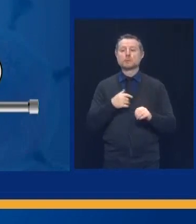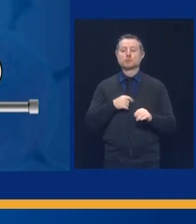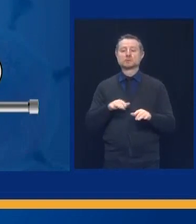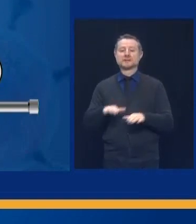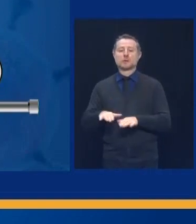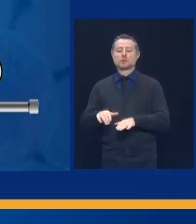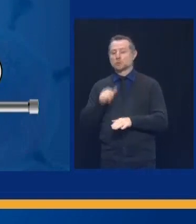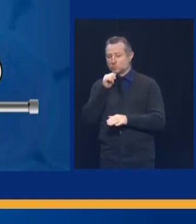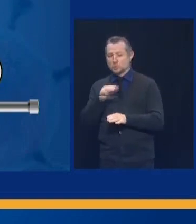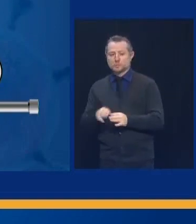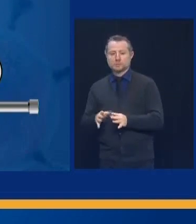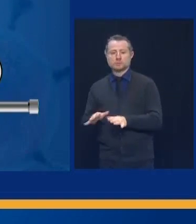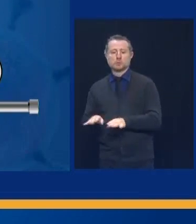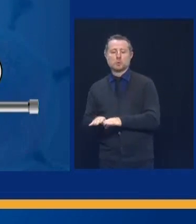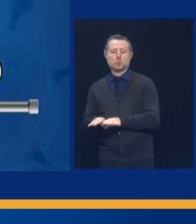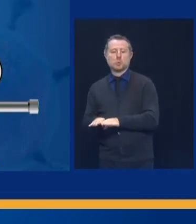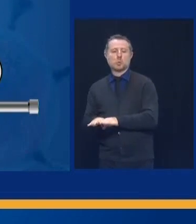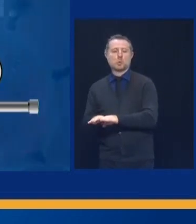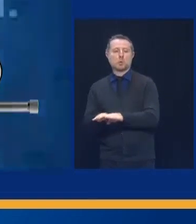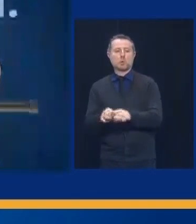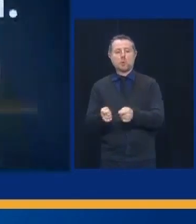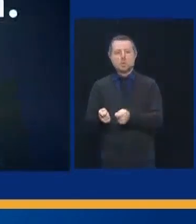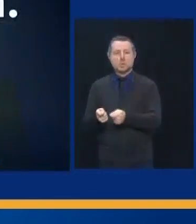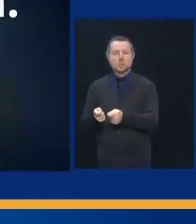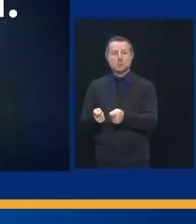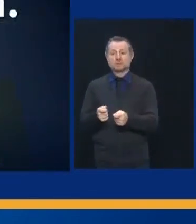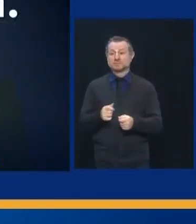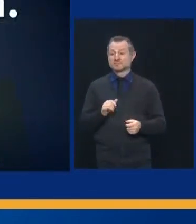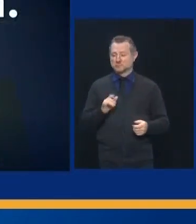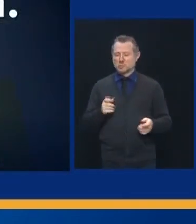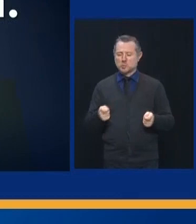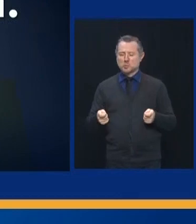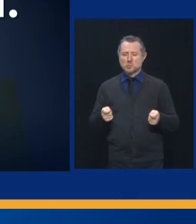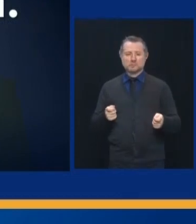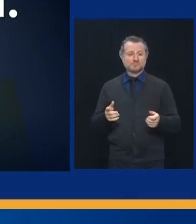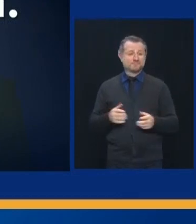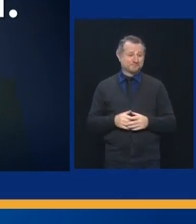SPREAD ON THE GAUGES. IF THE VIRAL SPREAD STARTS TO GO